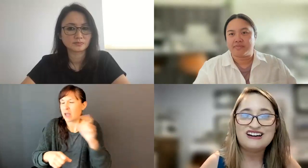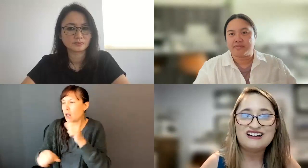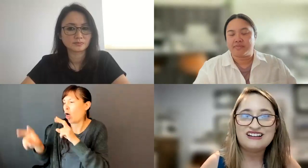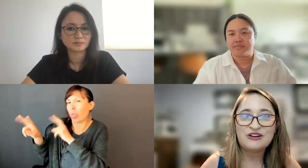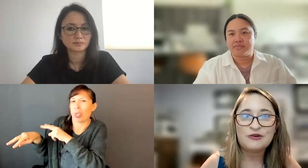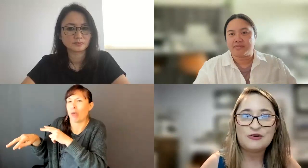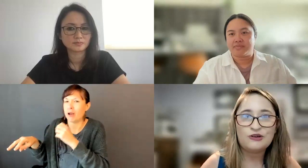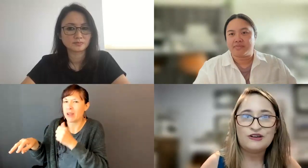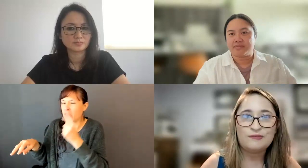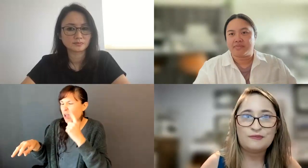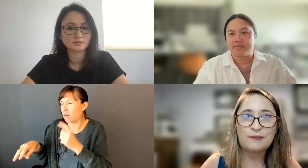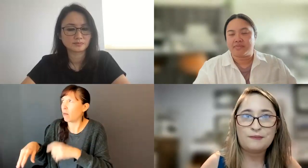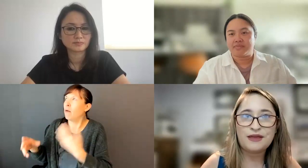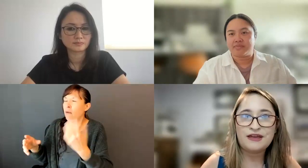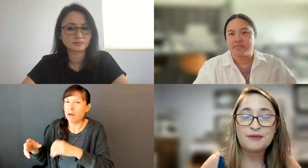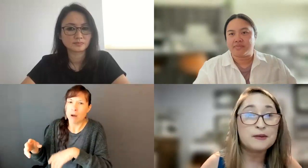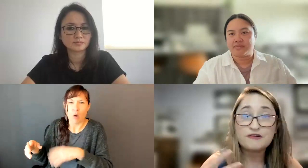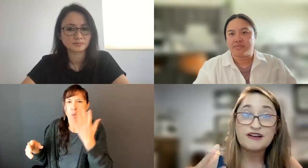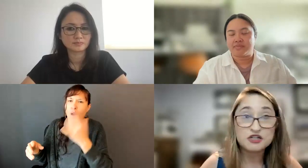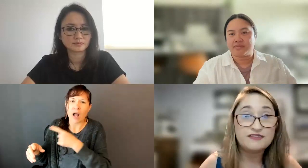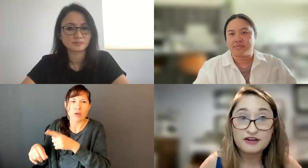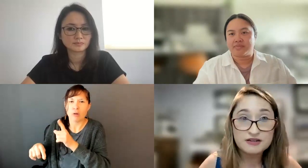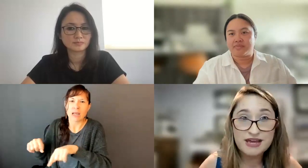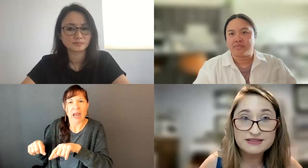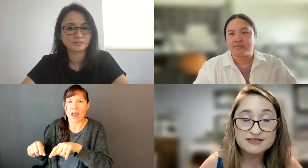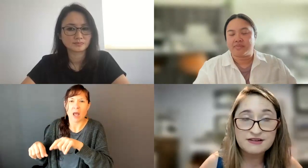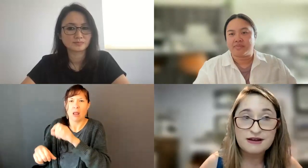you know, be unprofessional in their demands, right?